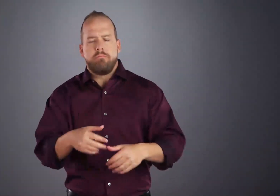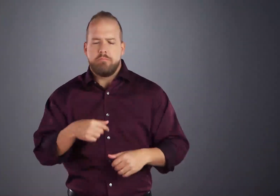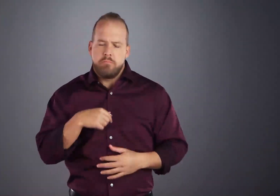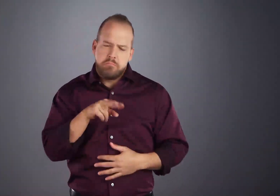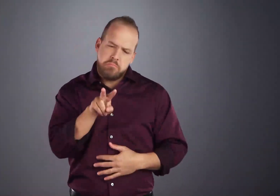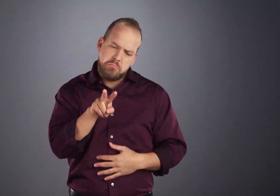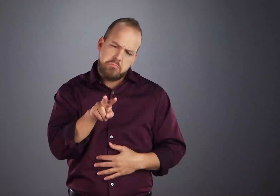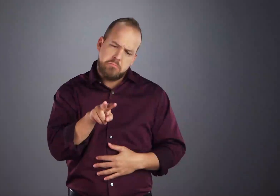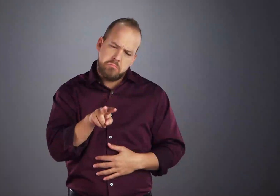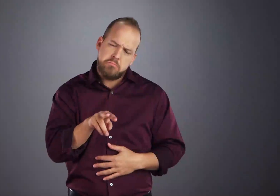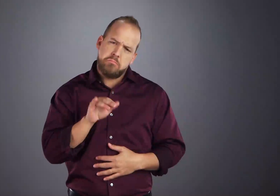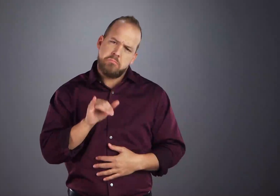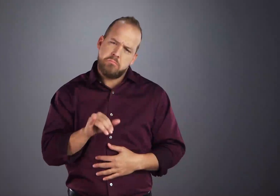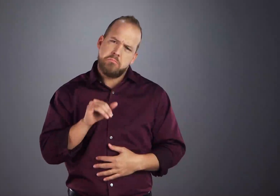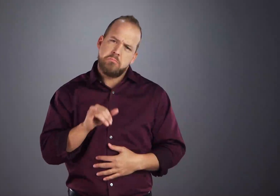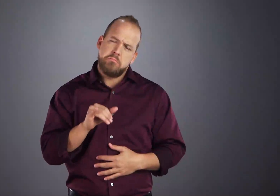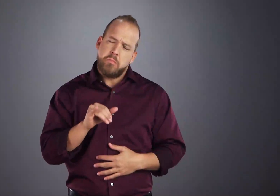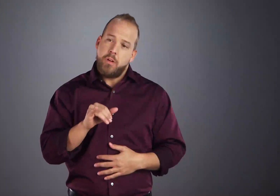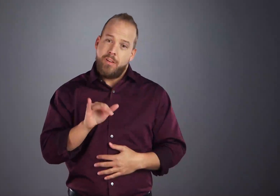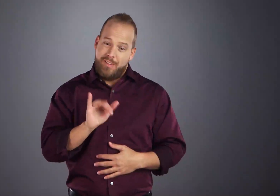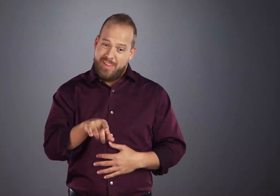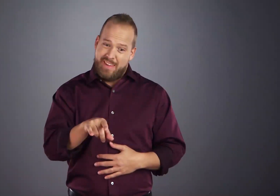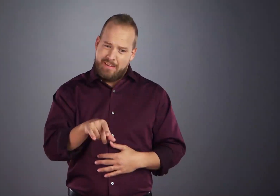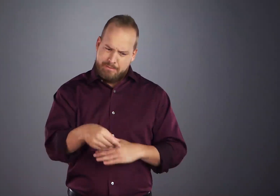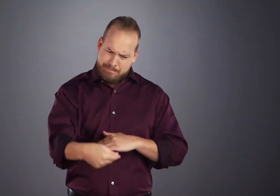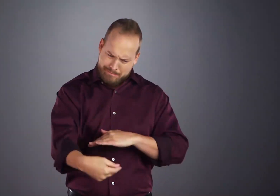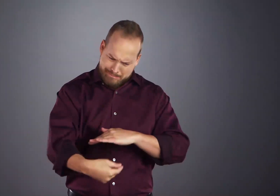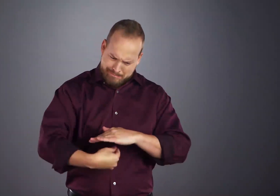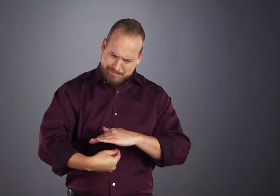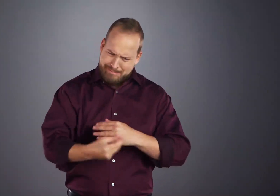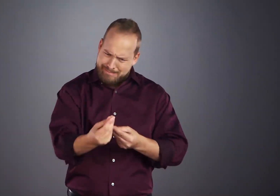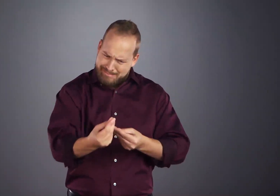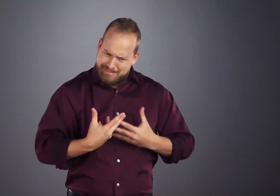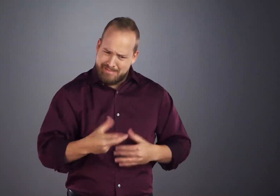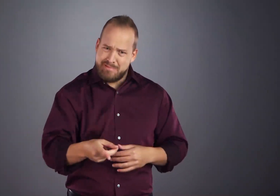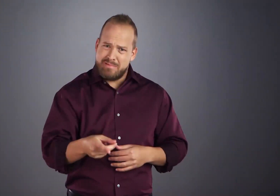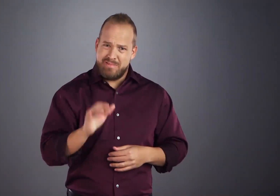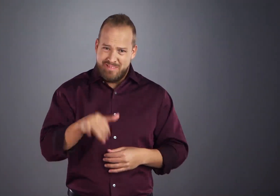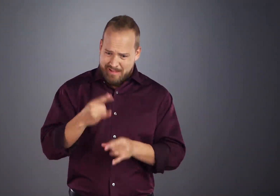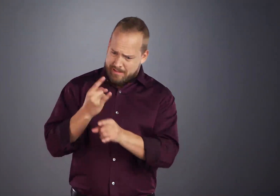Ominous warning – which I failed to heed.